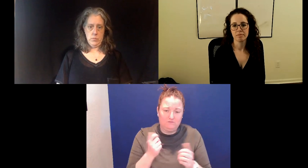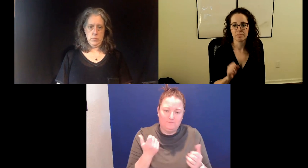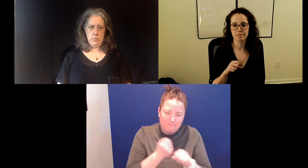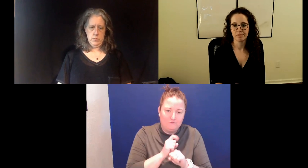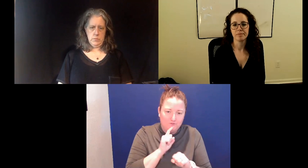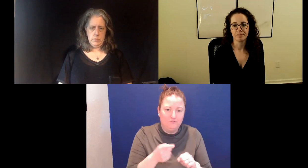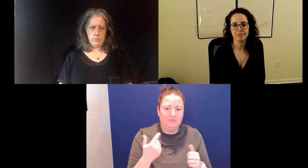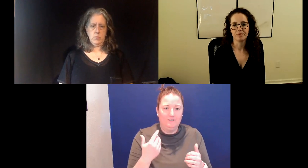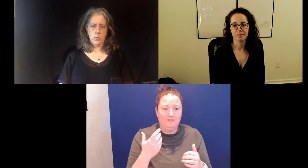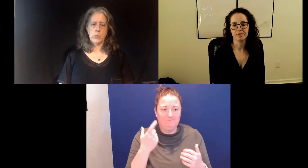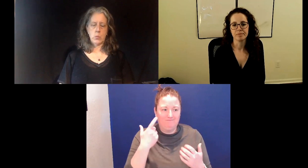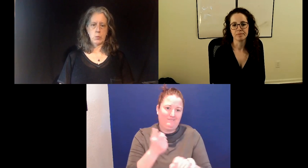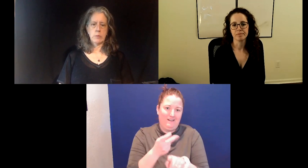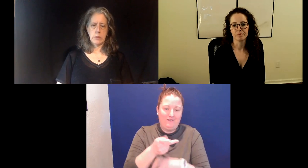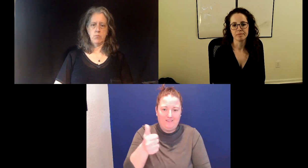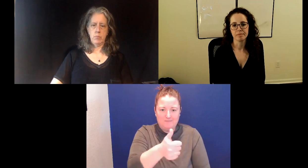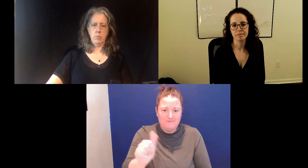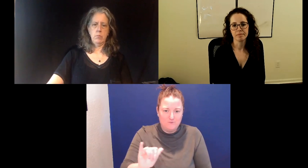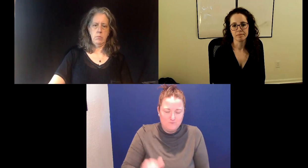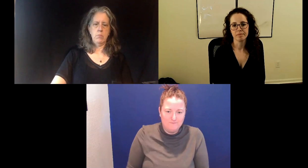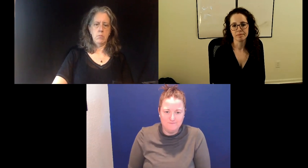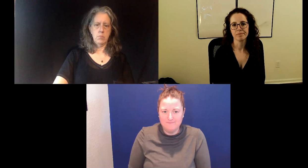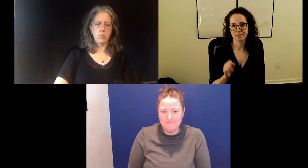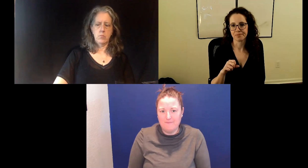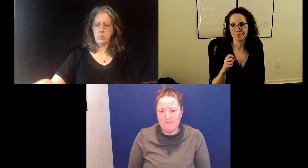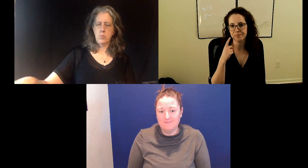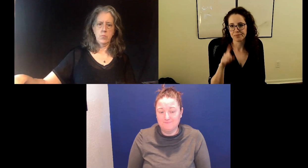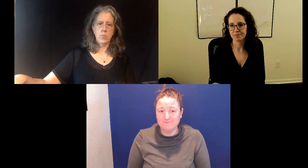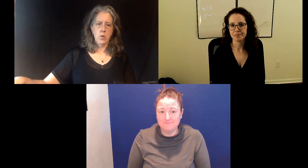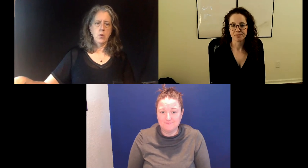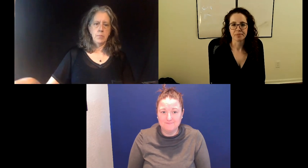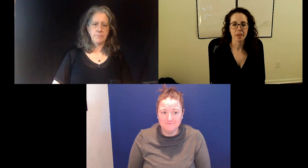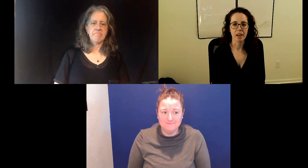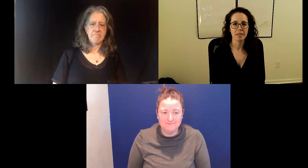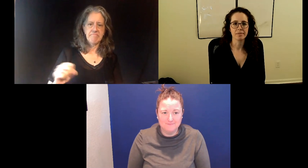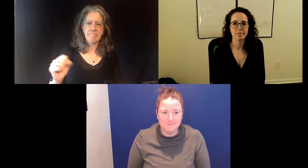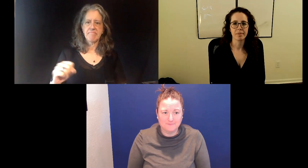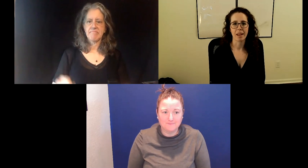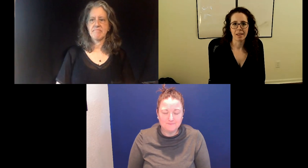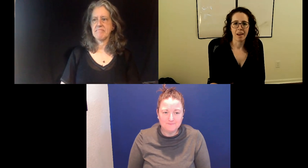and that's fine so once they finish their work we let them um have their time that they need